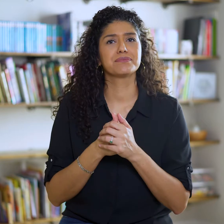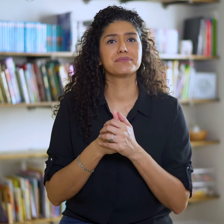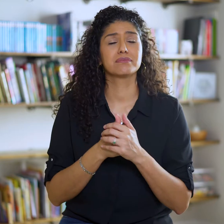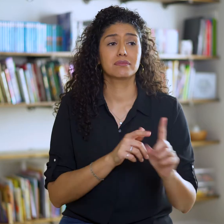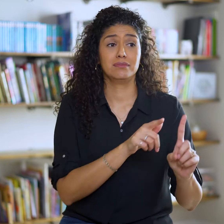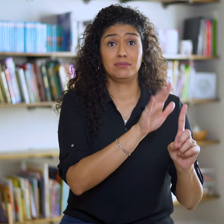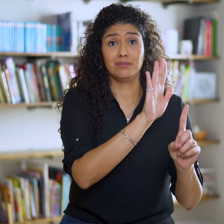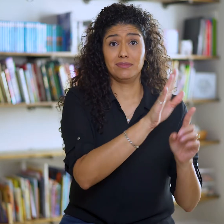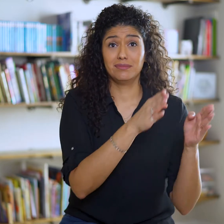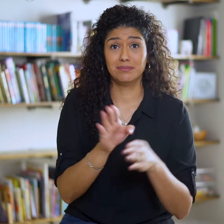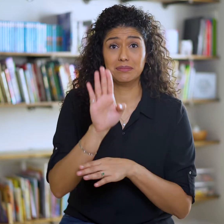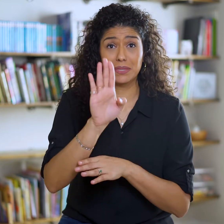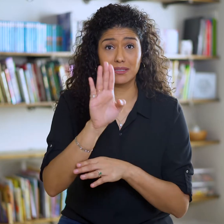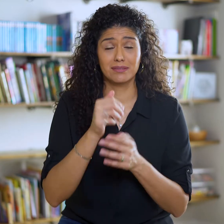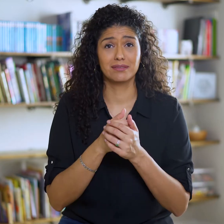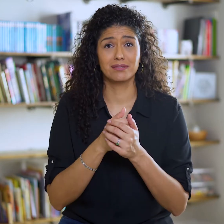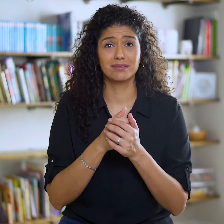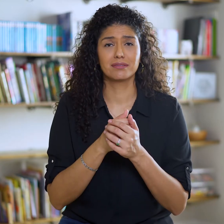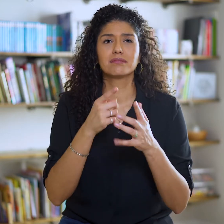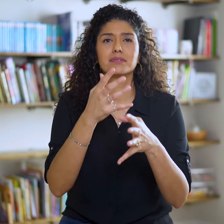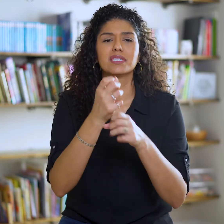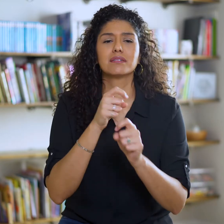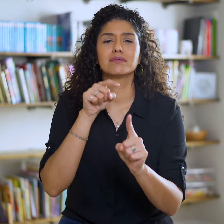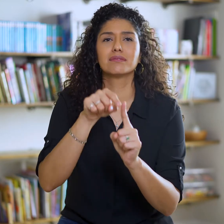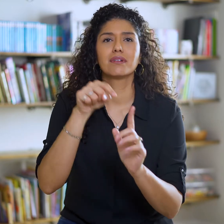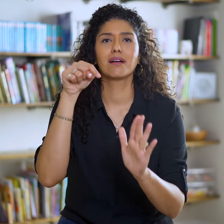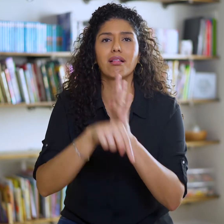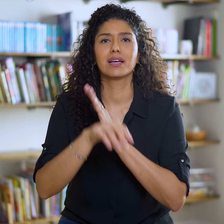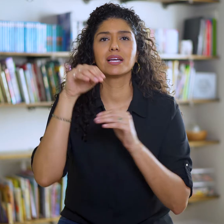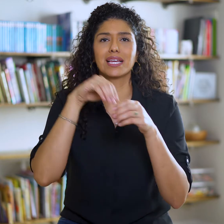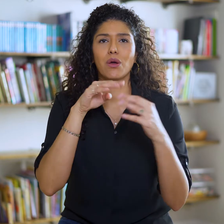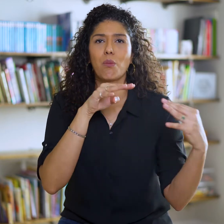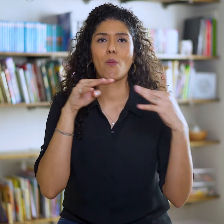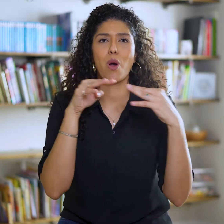Saul’s plan B is to get David killed in war;